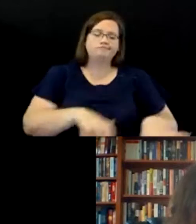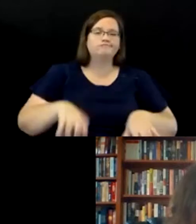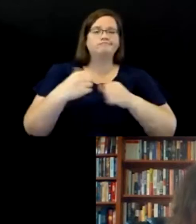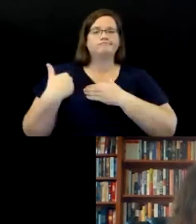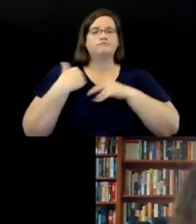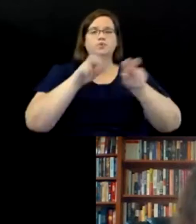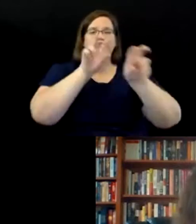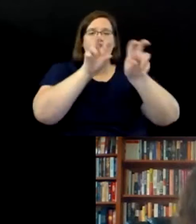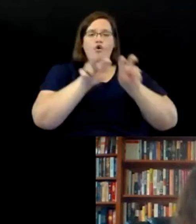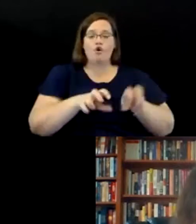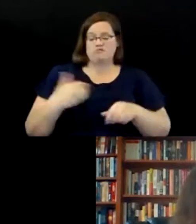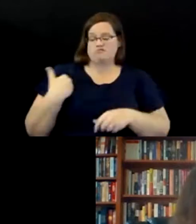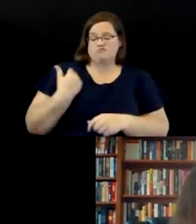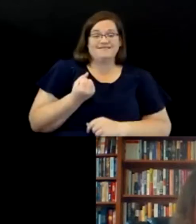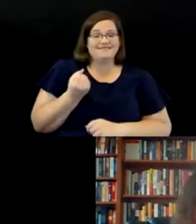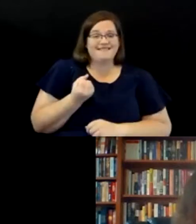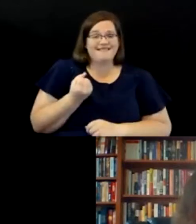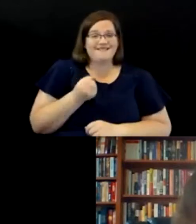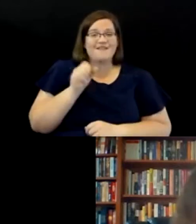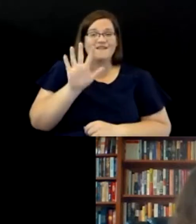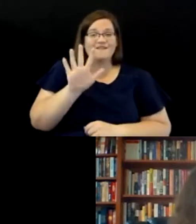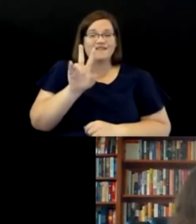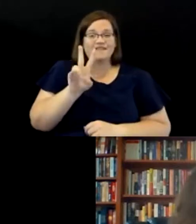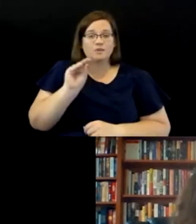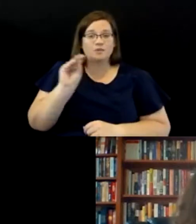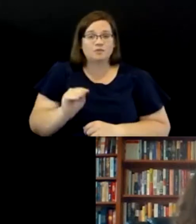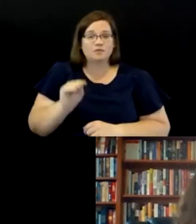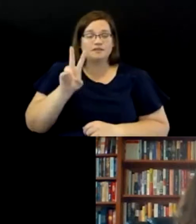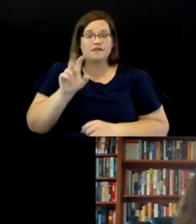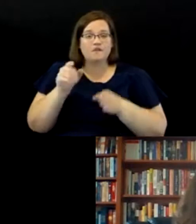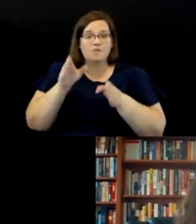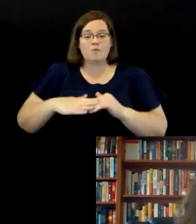of this past Saturday, 52% of Vermonters over the age of 16 have